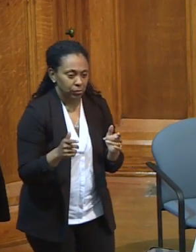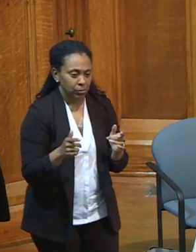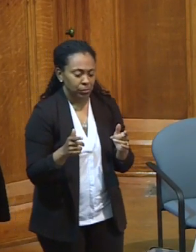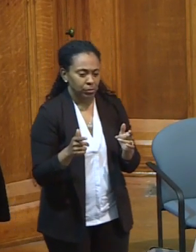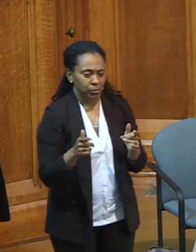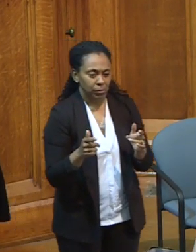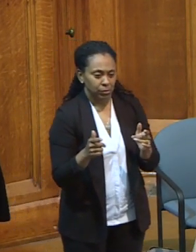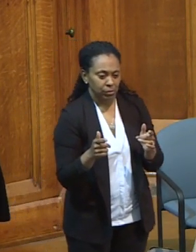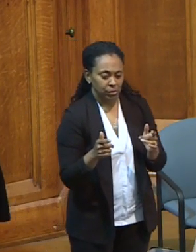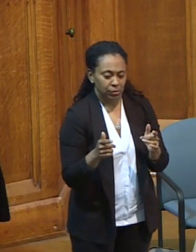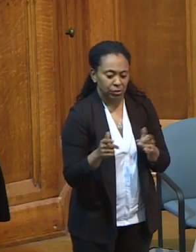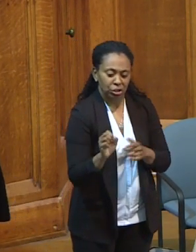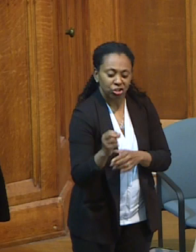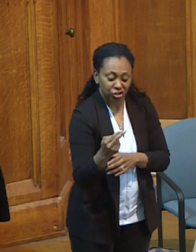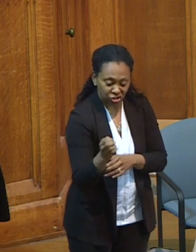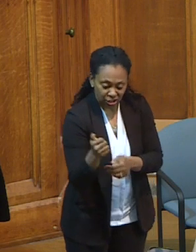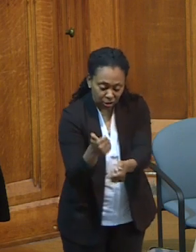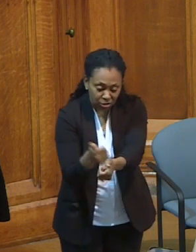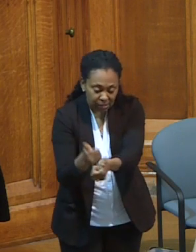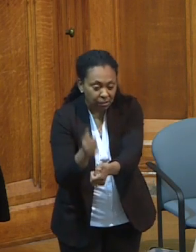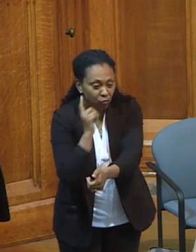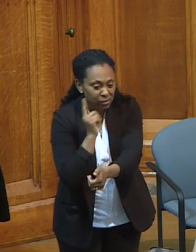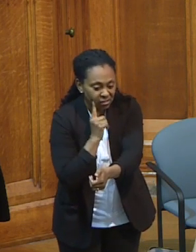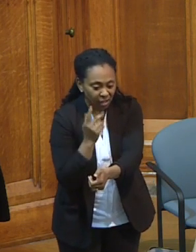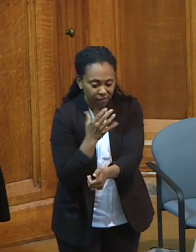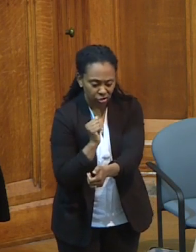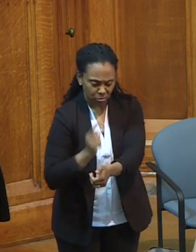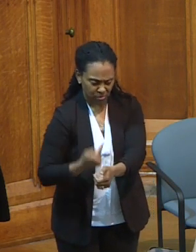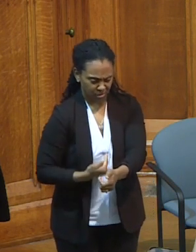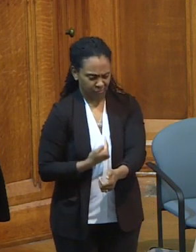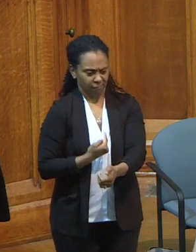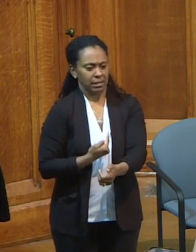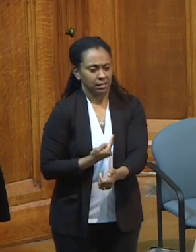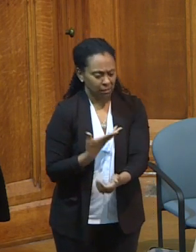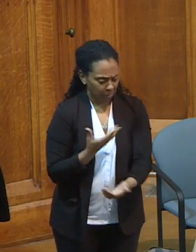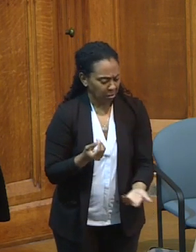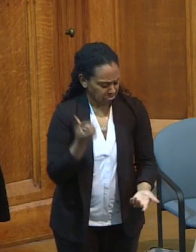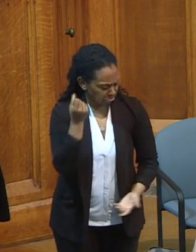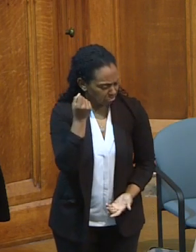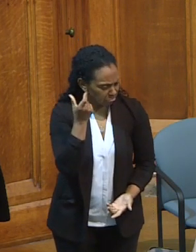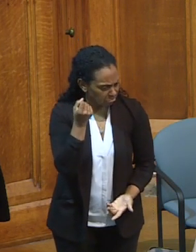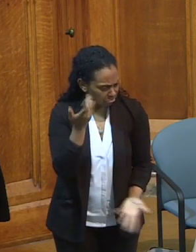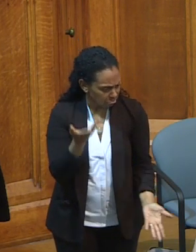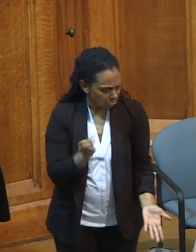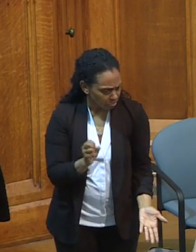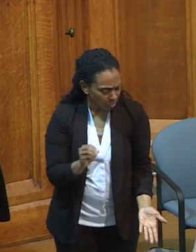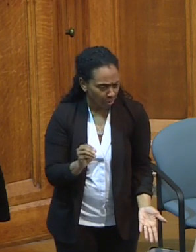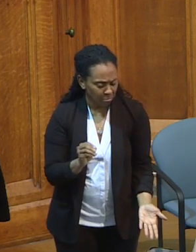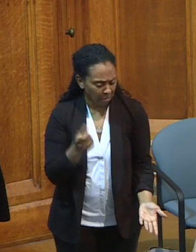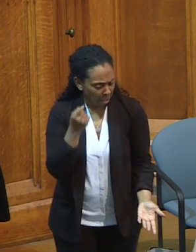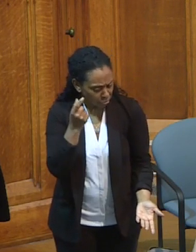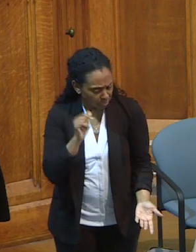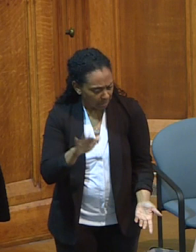She herself was Deaf and she was very offended with this and I can certainly understand her attitude towards genocide.